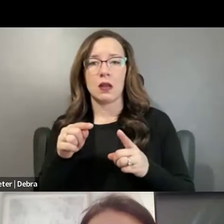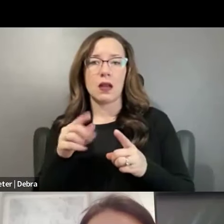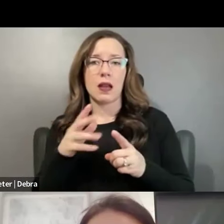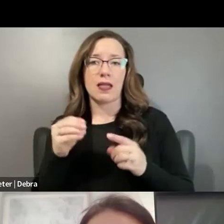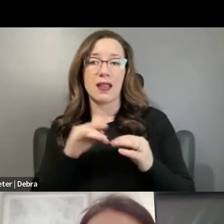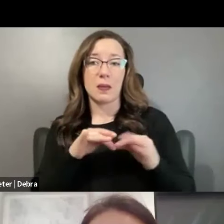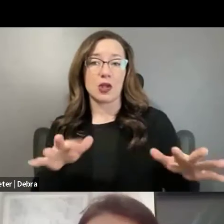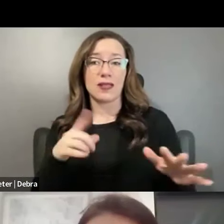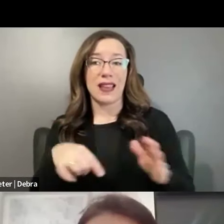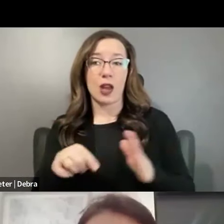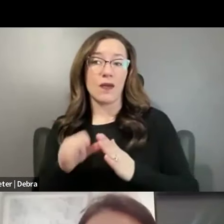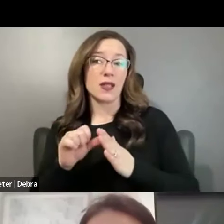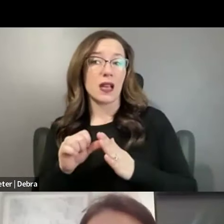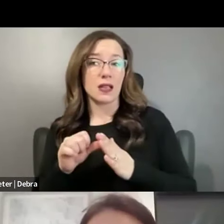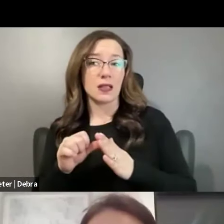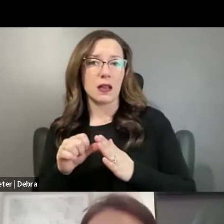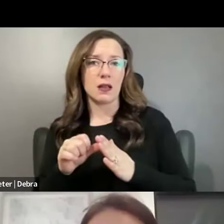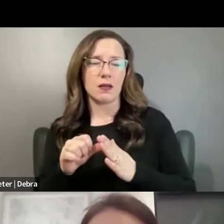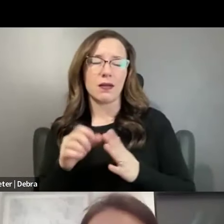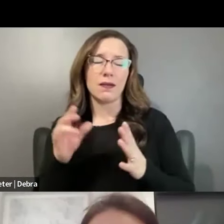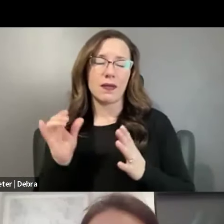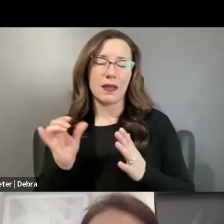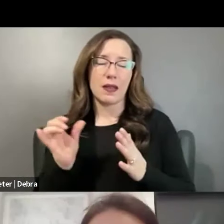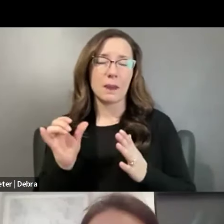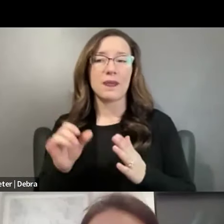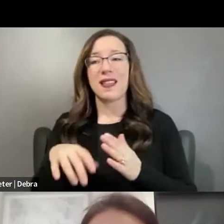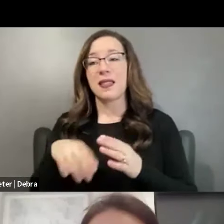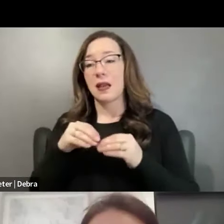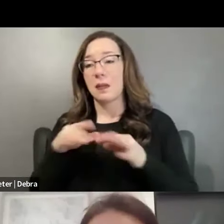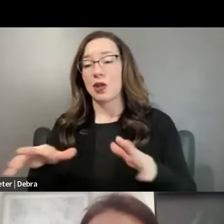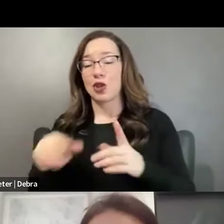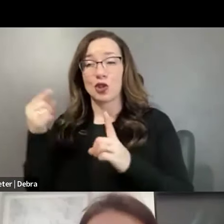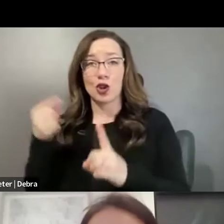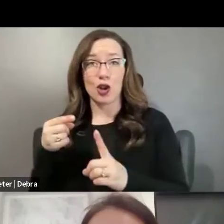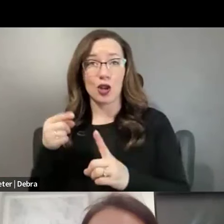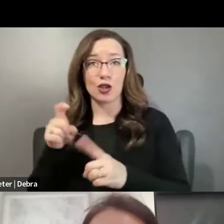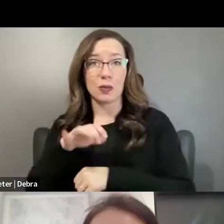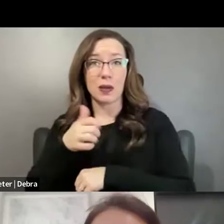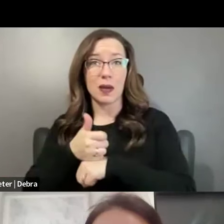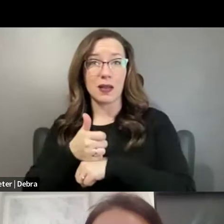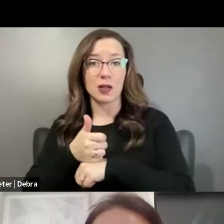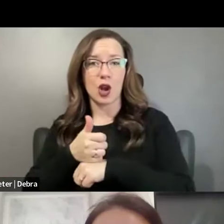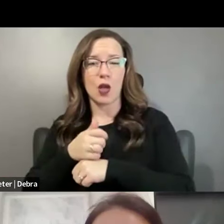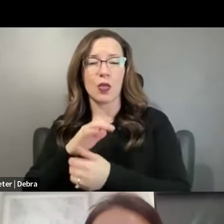that for example the emission targets that they set based on the quantifiable methods,